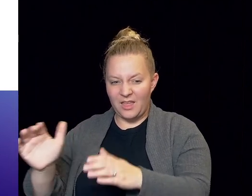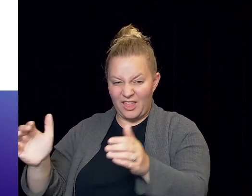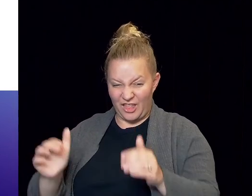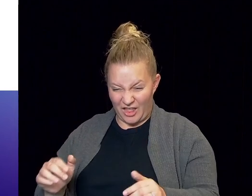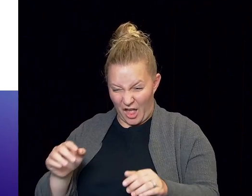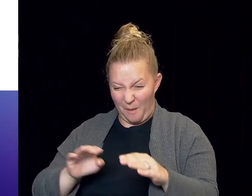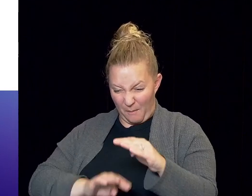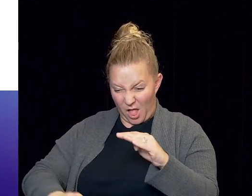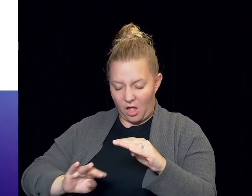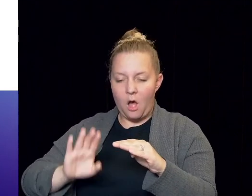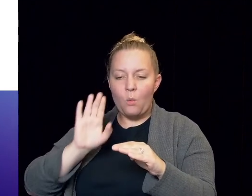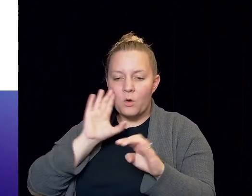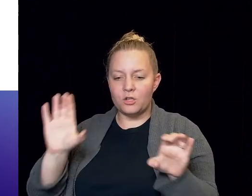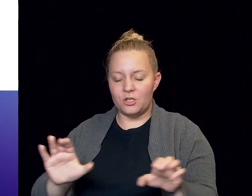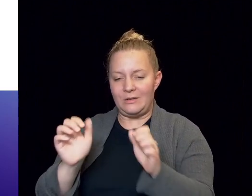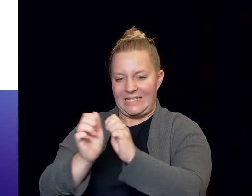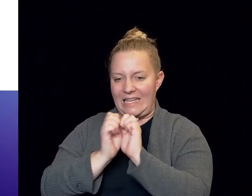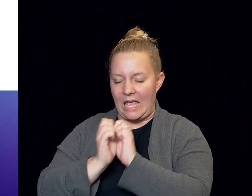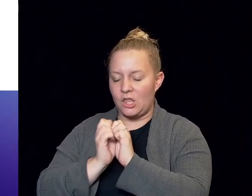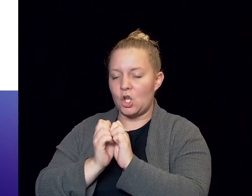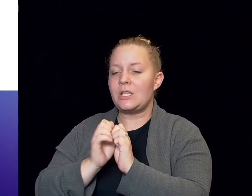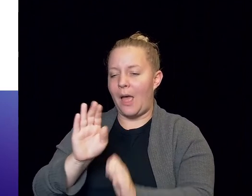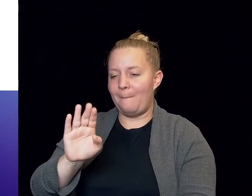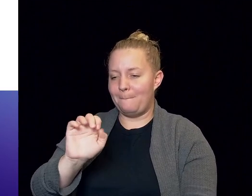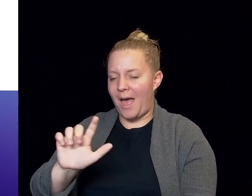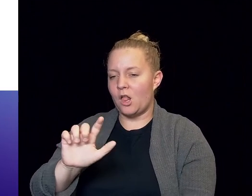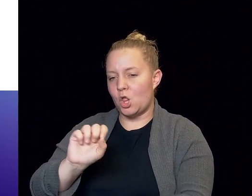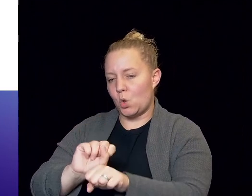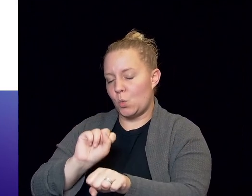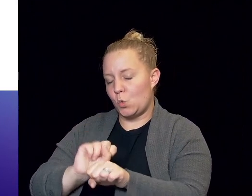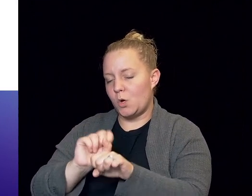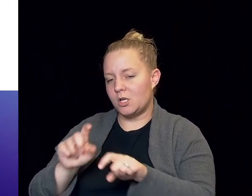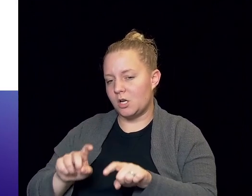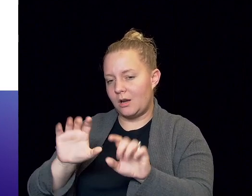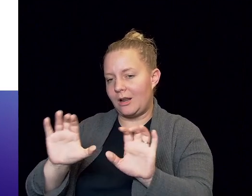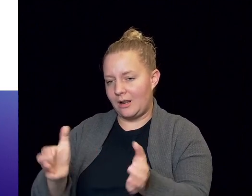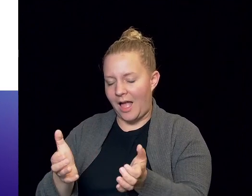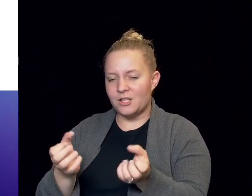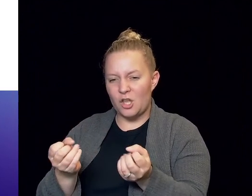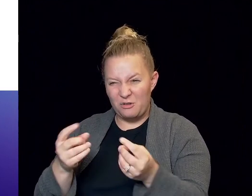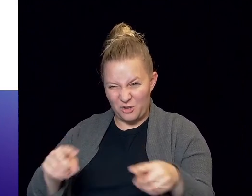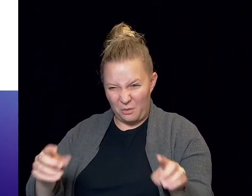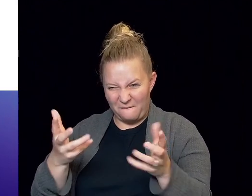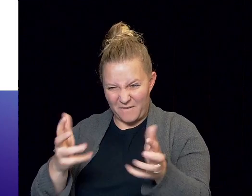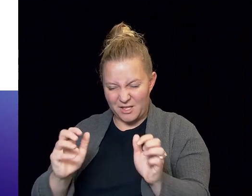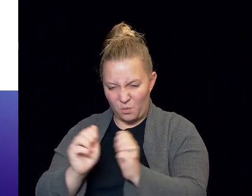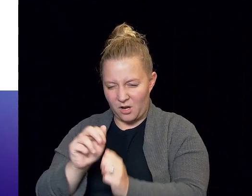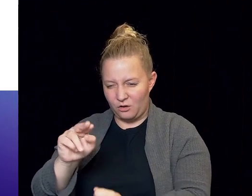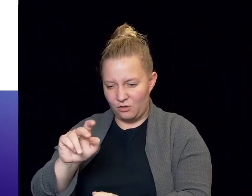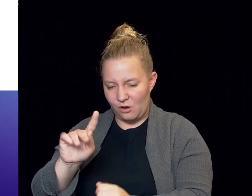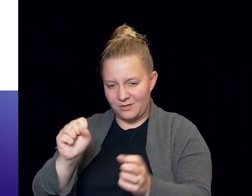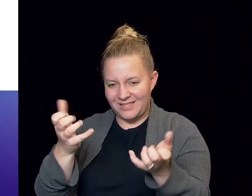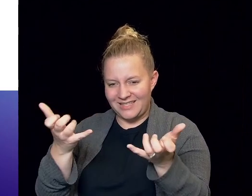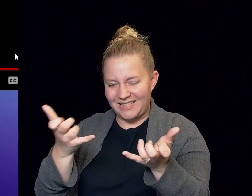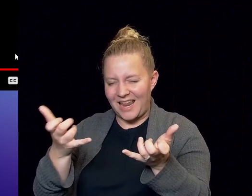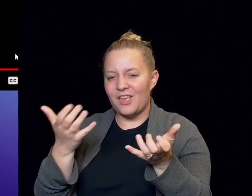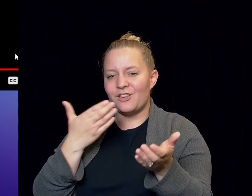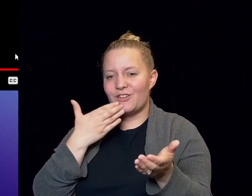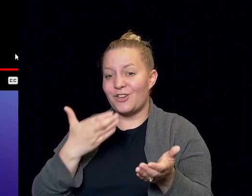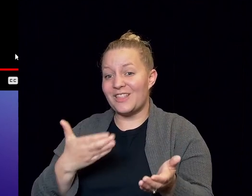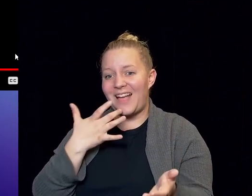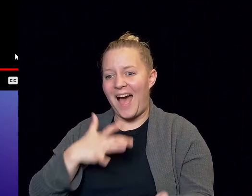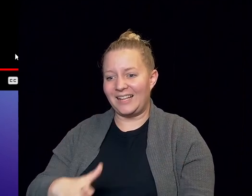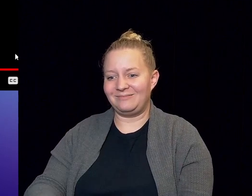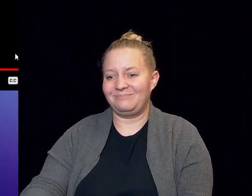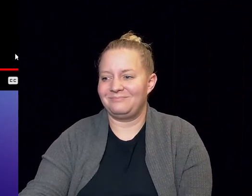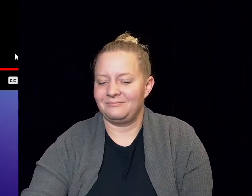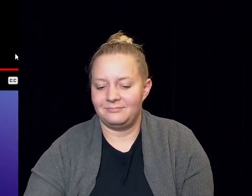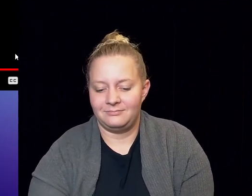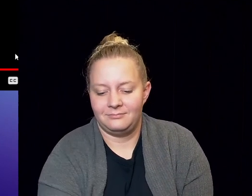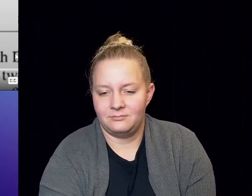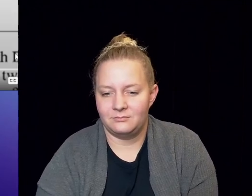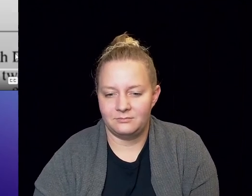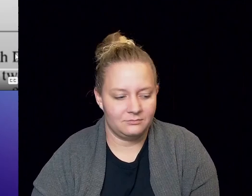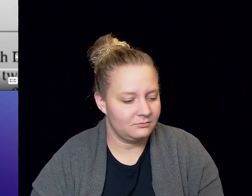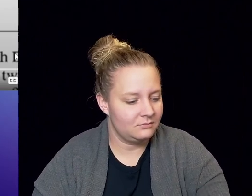in class. So, go ahead and you are done with the notes for today. Good luck on your problems!